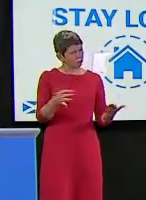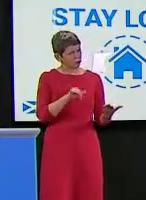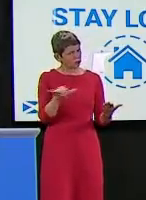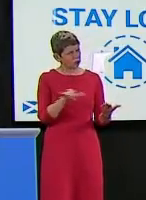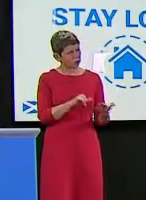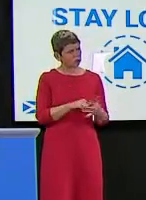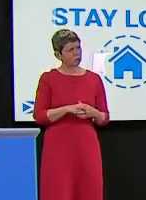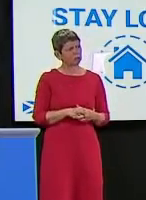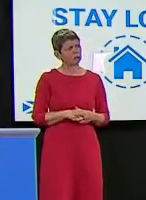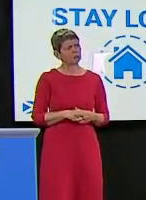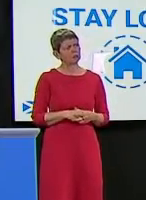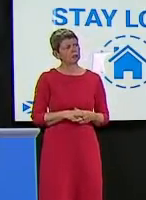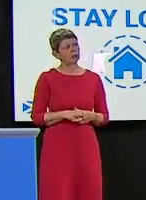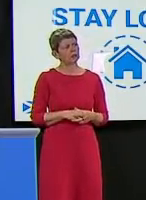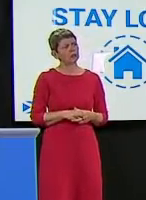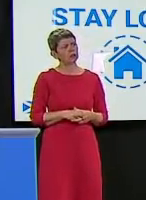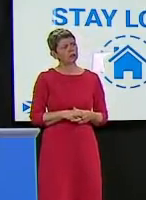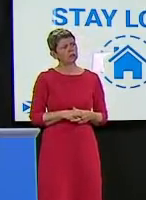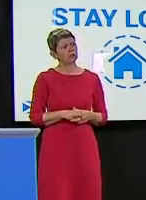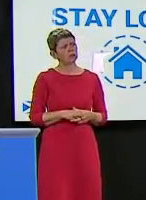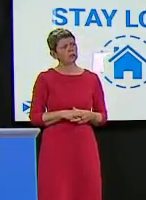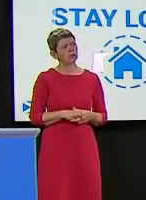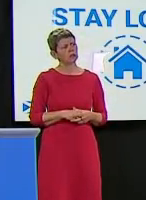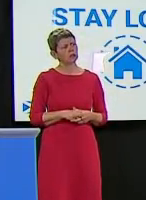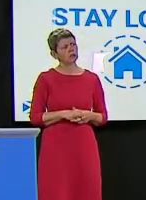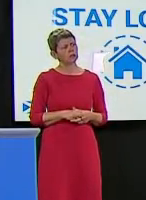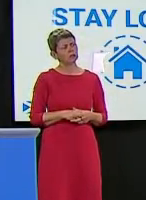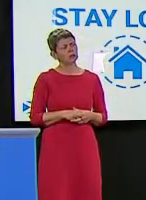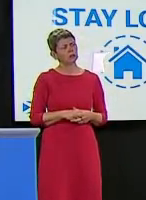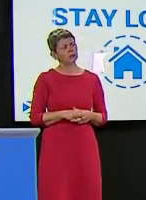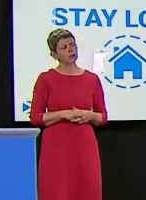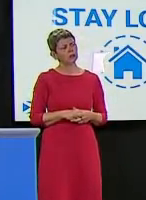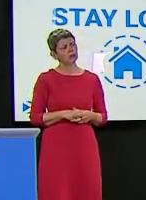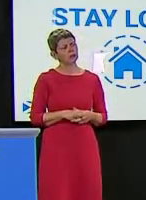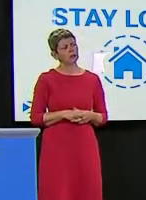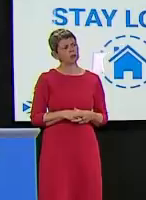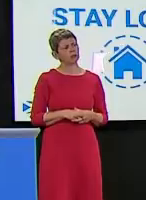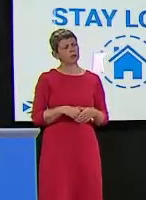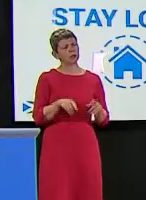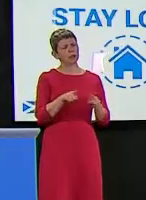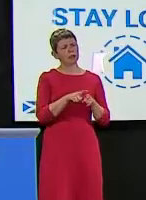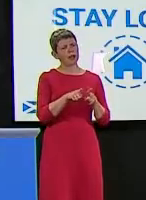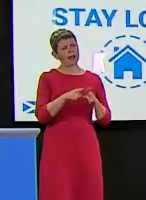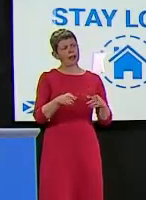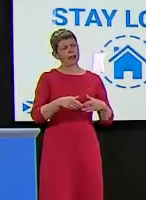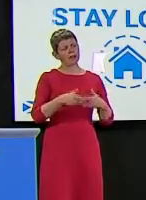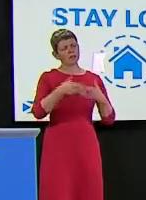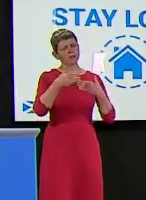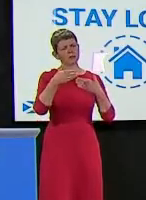a bit more clarity on the the further guidance as regards the rollout of phase two um when would we